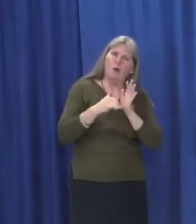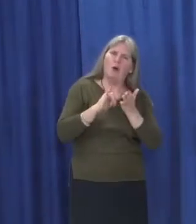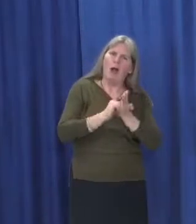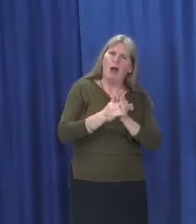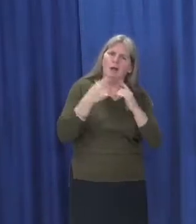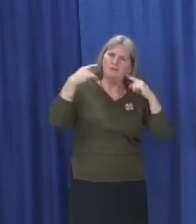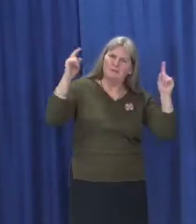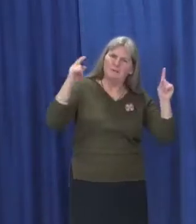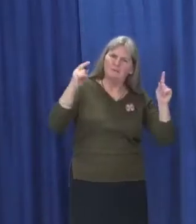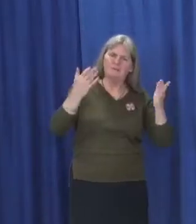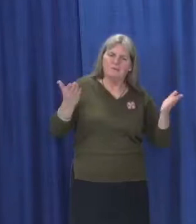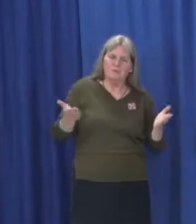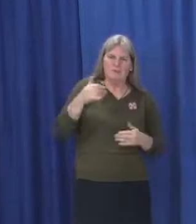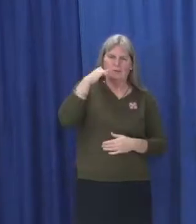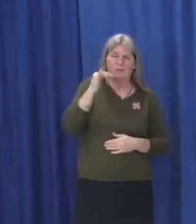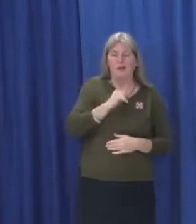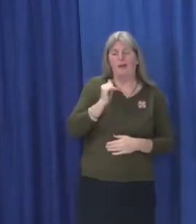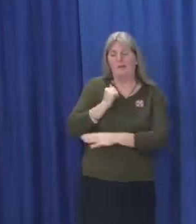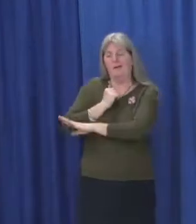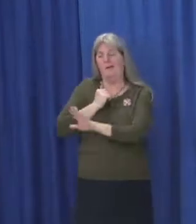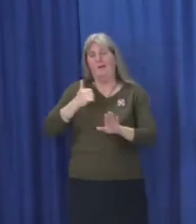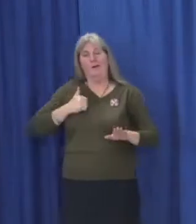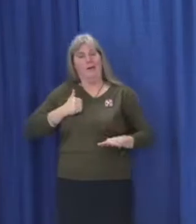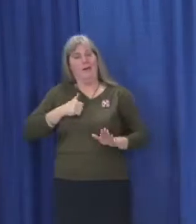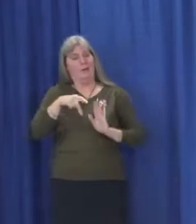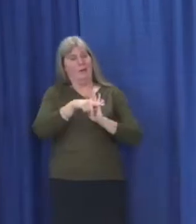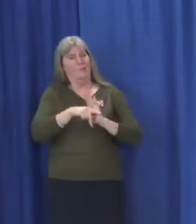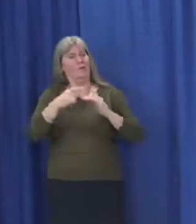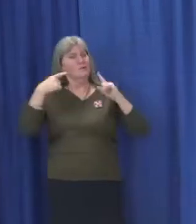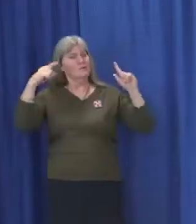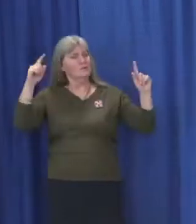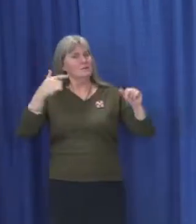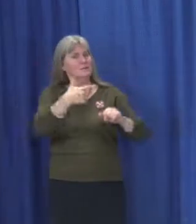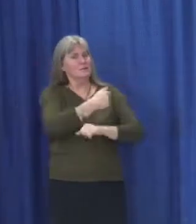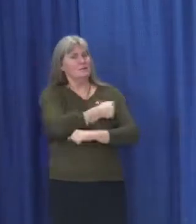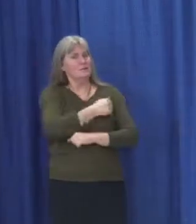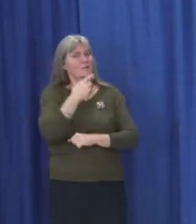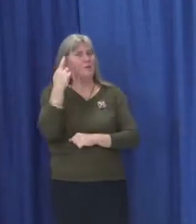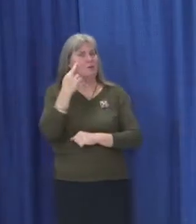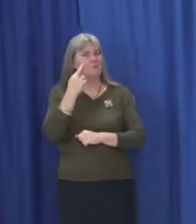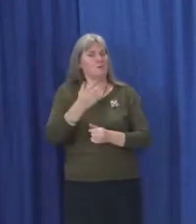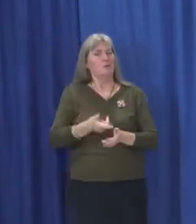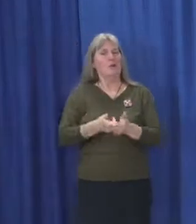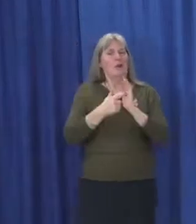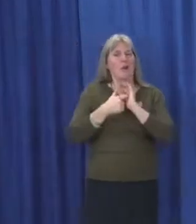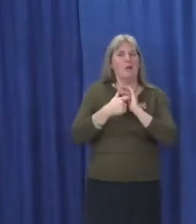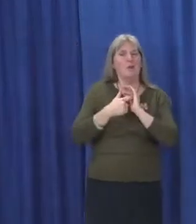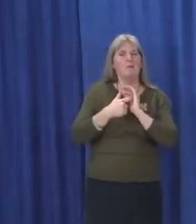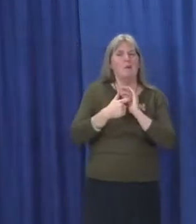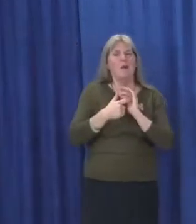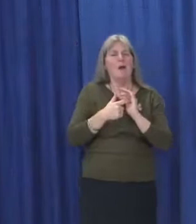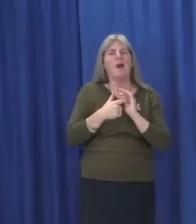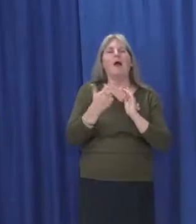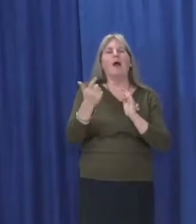policies. This is why I recommended the mandatory vaccination of workers